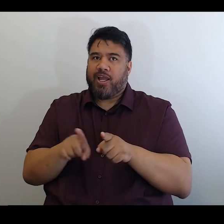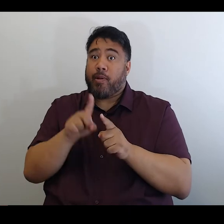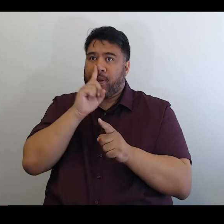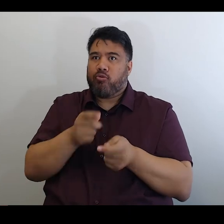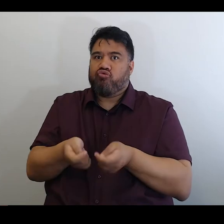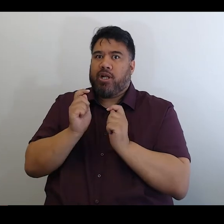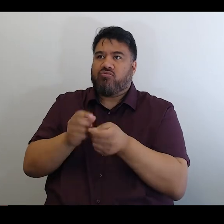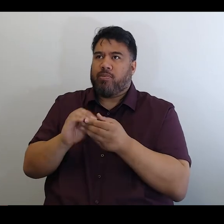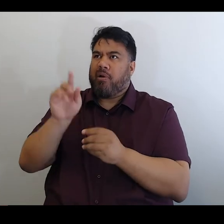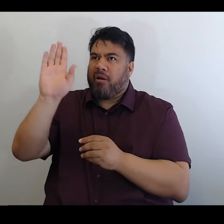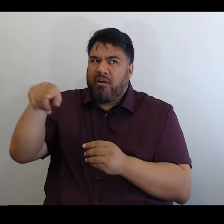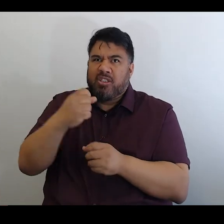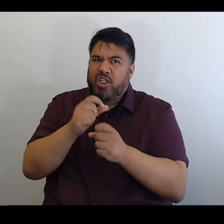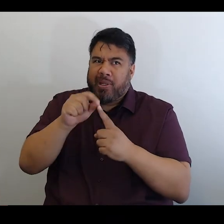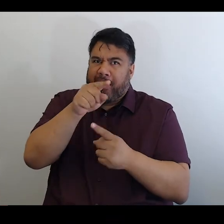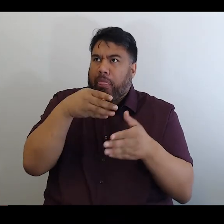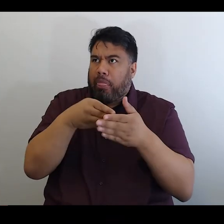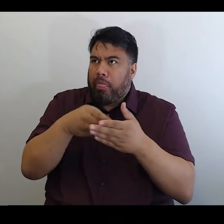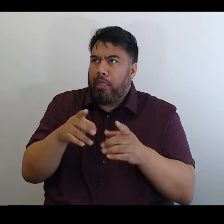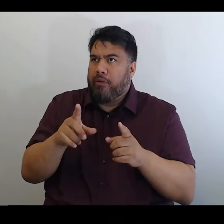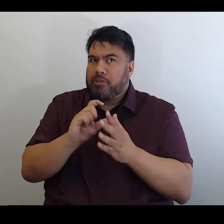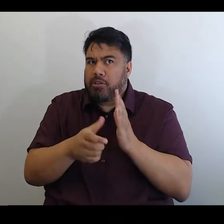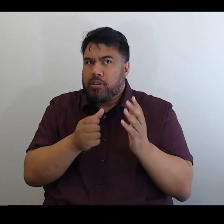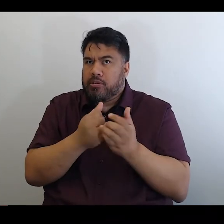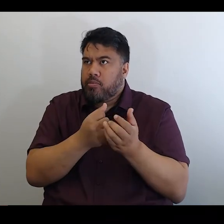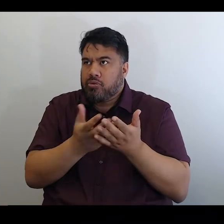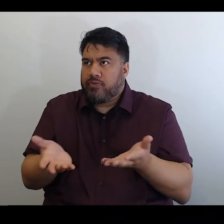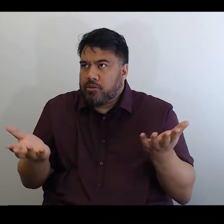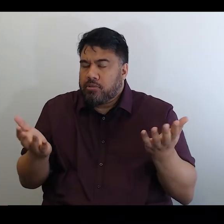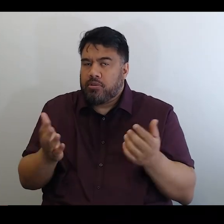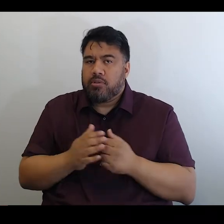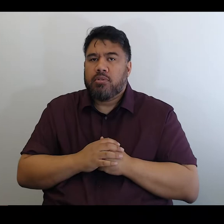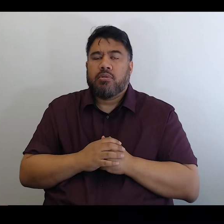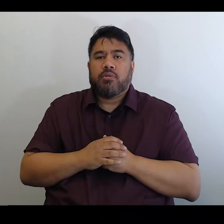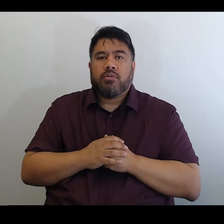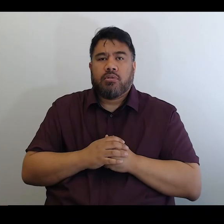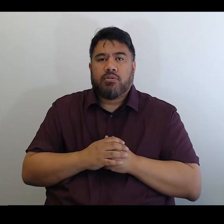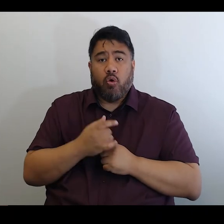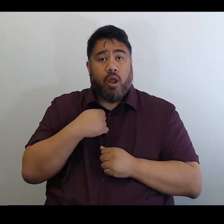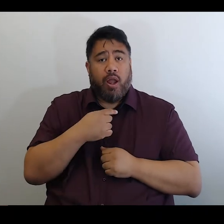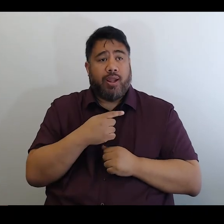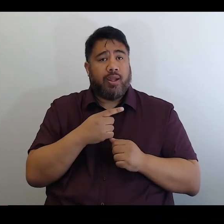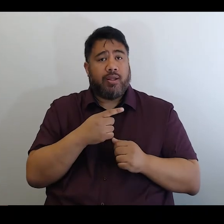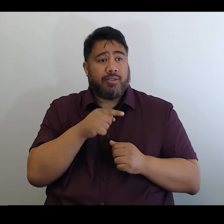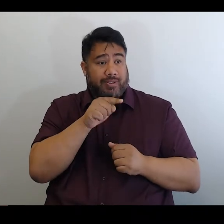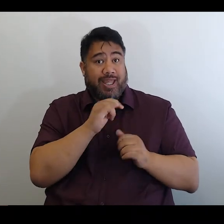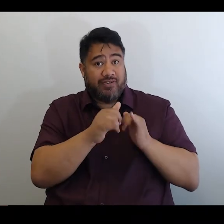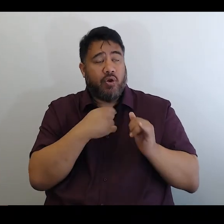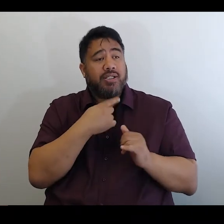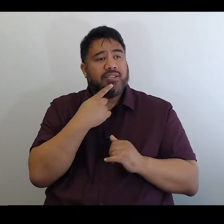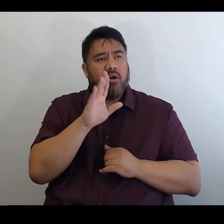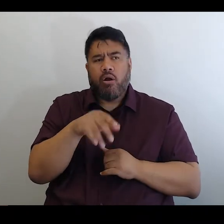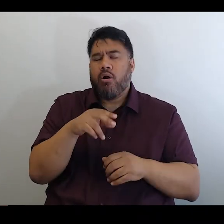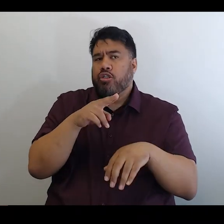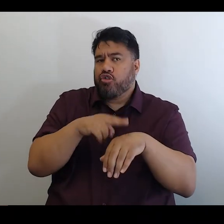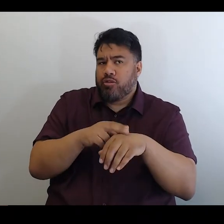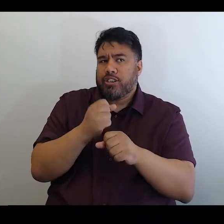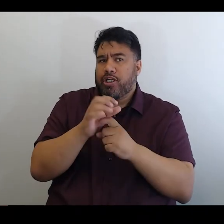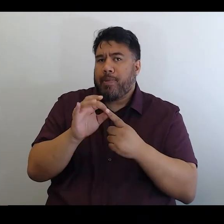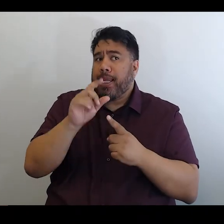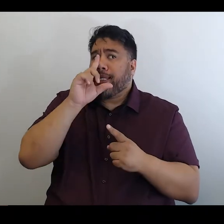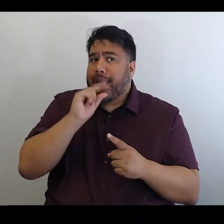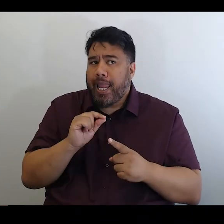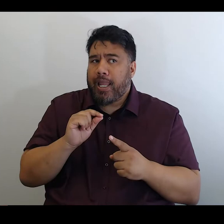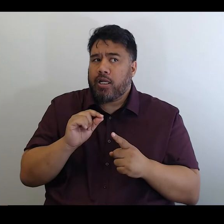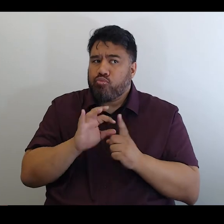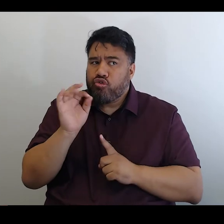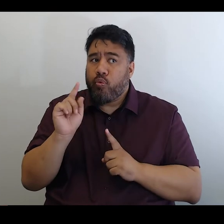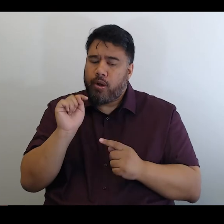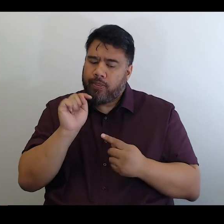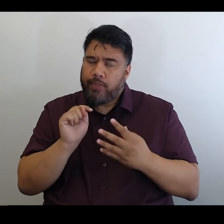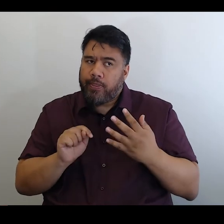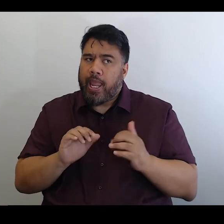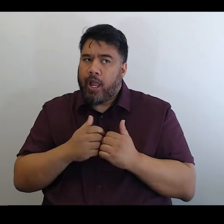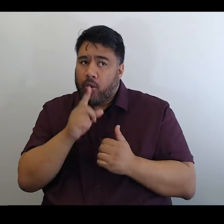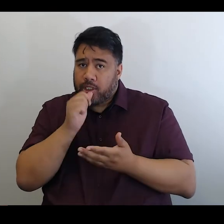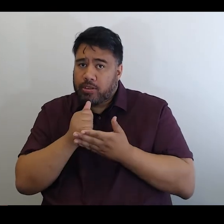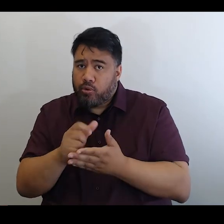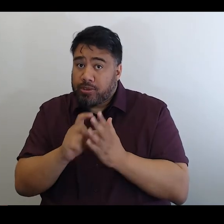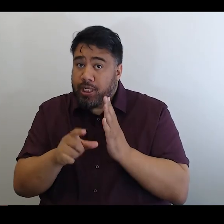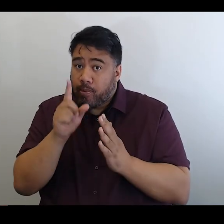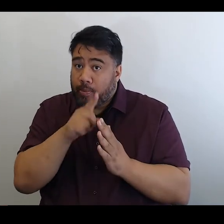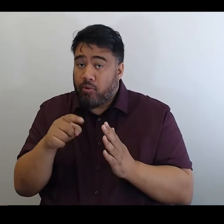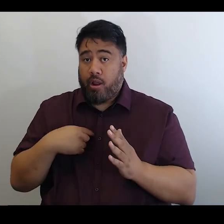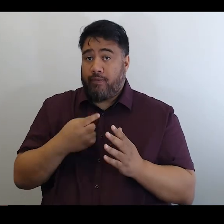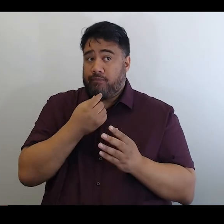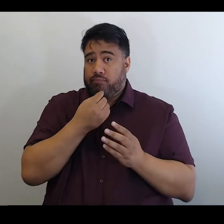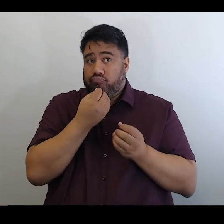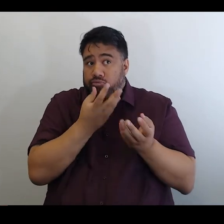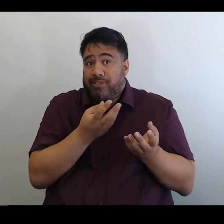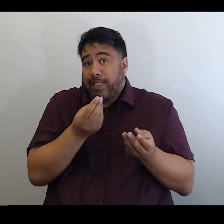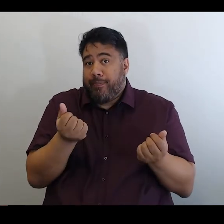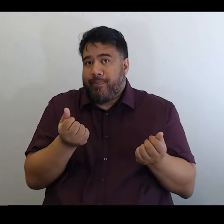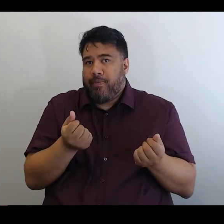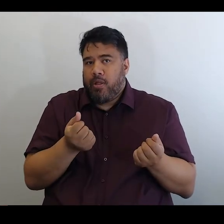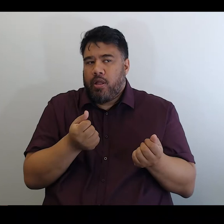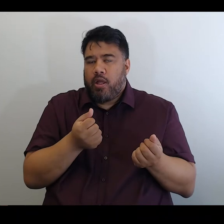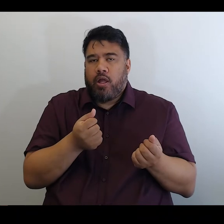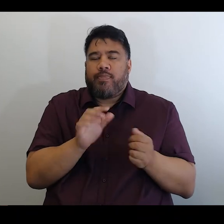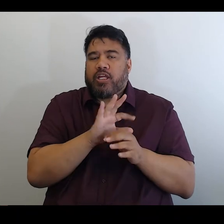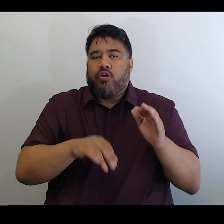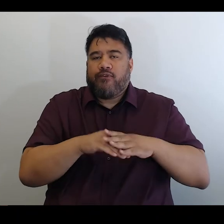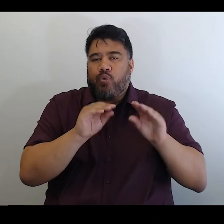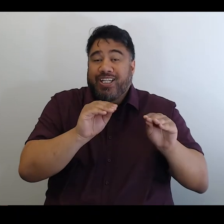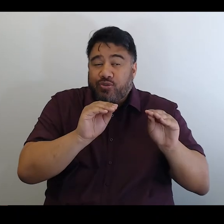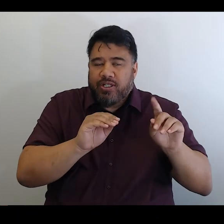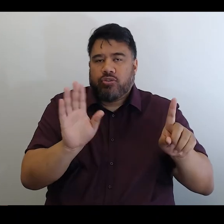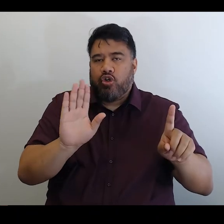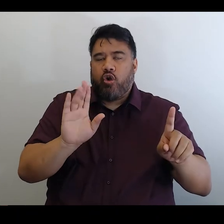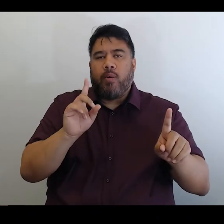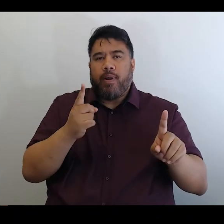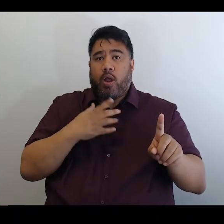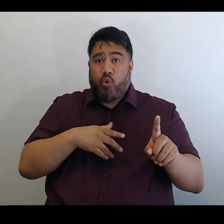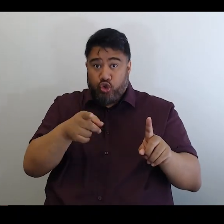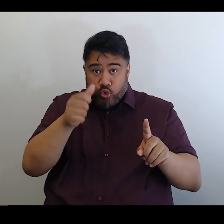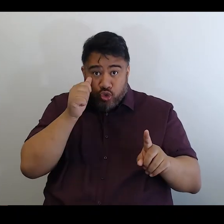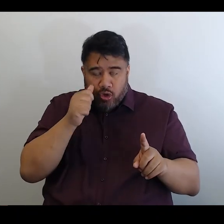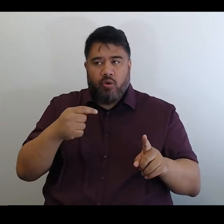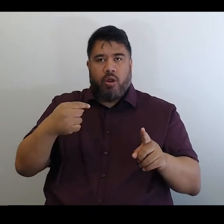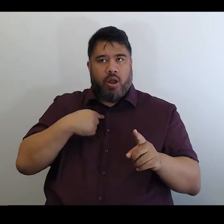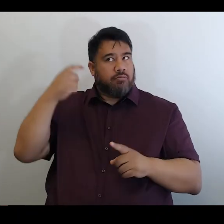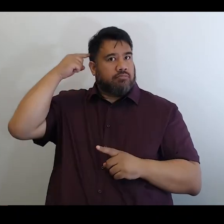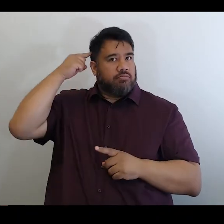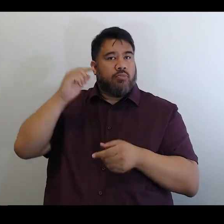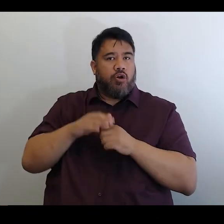So I talked about the things that GPs can do to better support our community of disabled people and families. So, that's not the, you know, the sole answer, but just so that you know that it's very much an area I recognize.